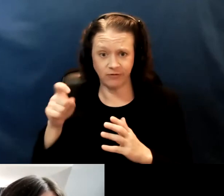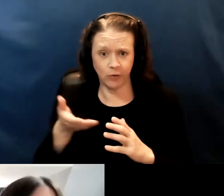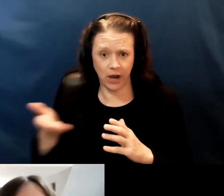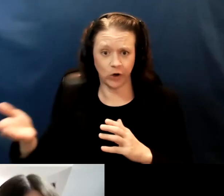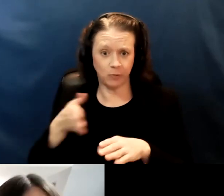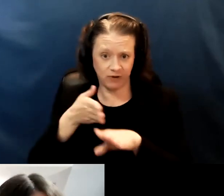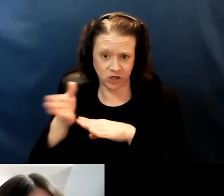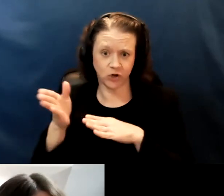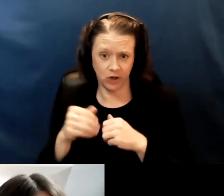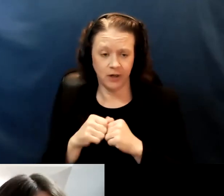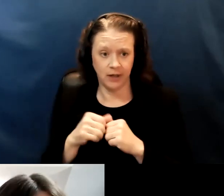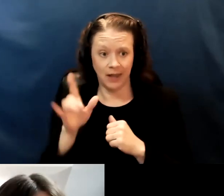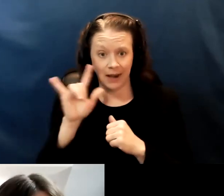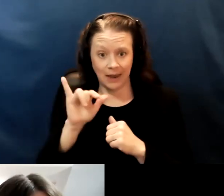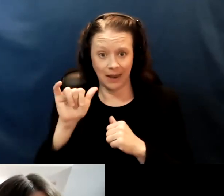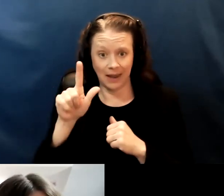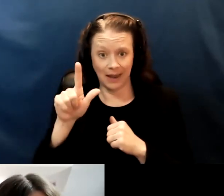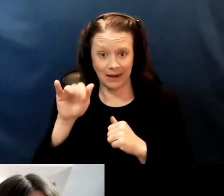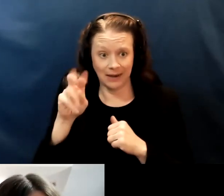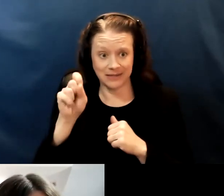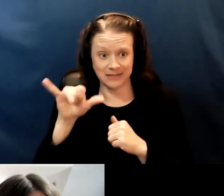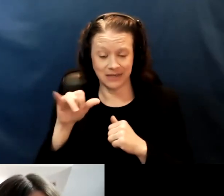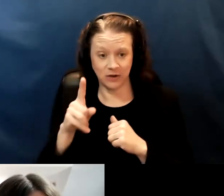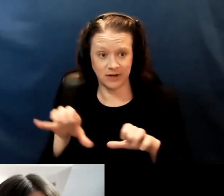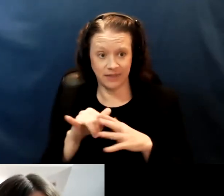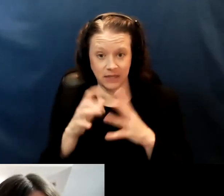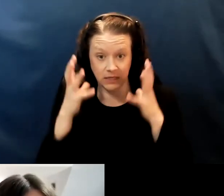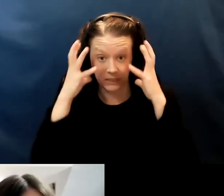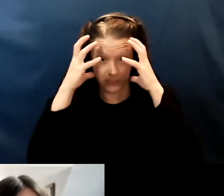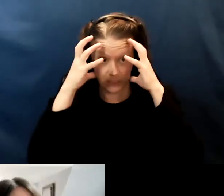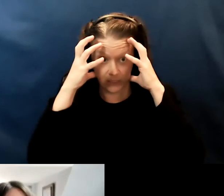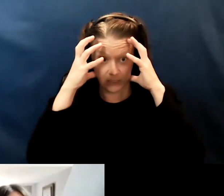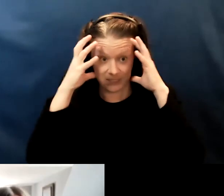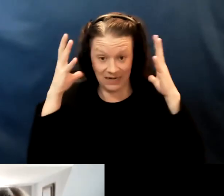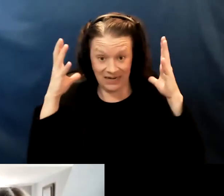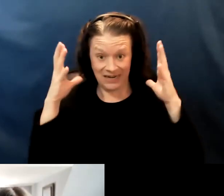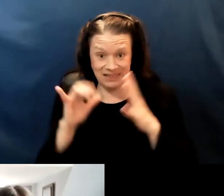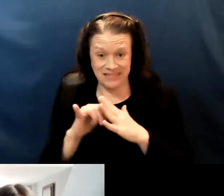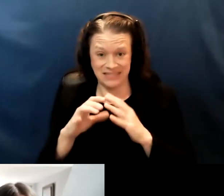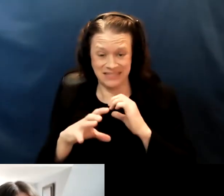when it -- like Lindsay, you did the action of like putting your hands in your hair like this is taking so much time.